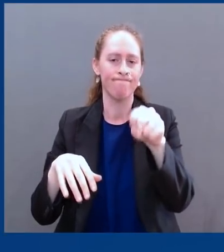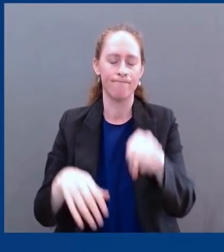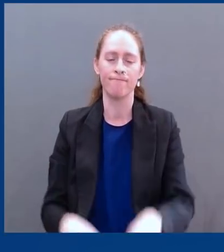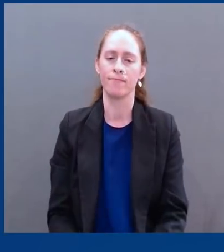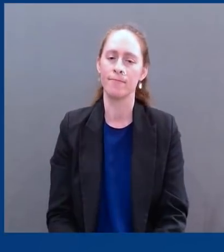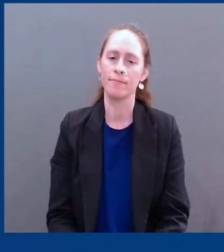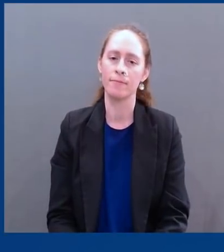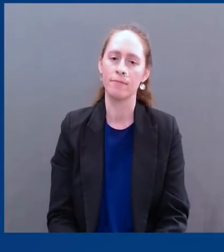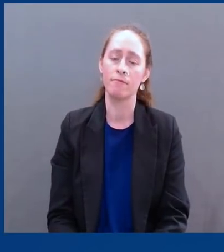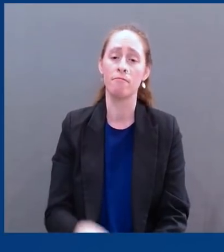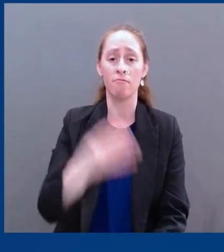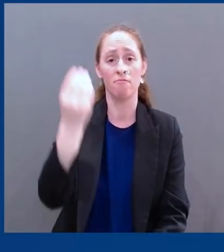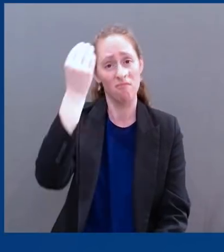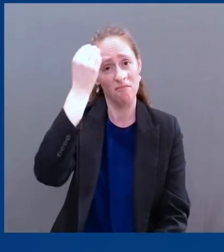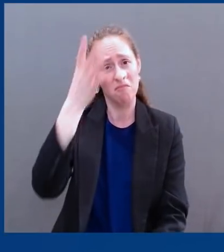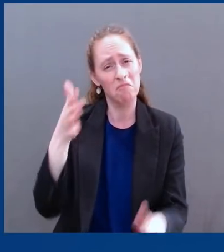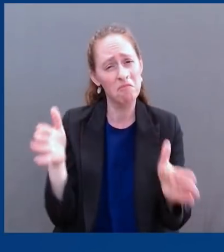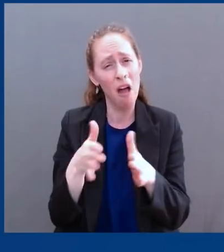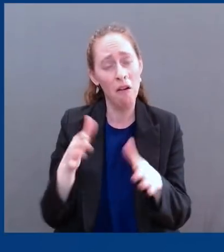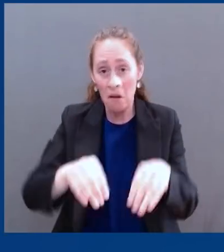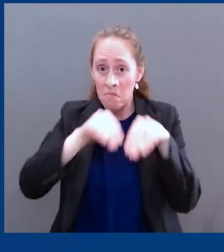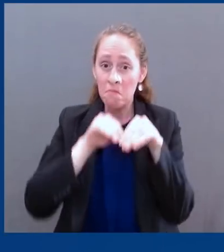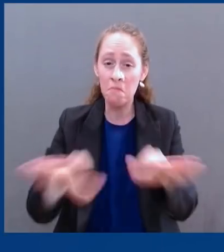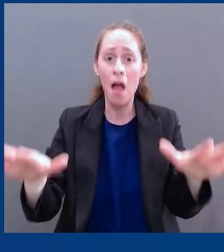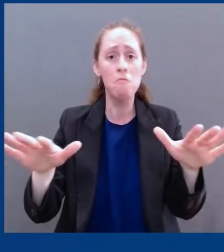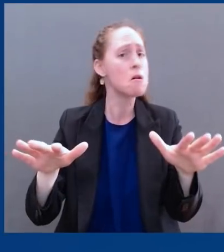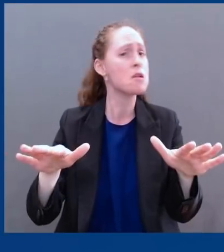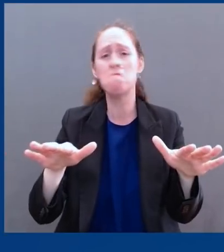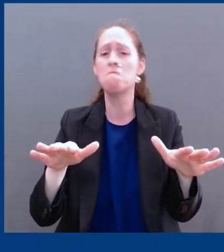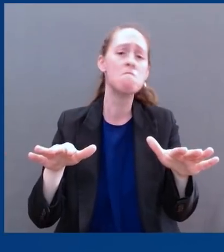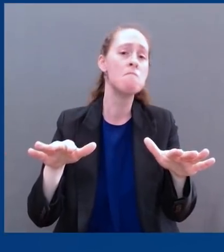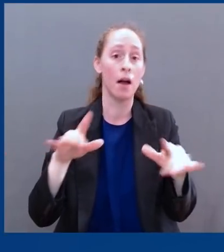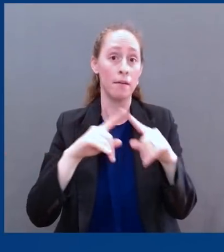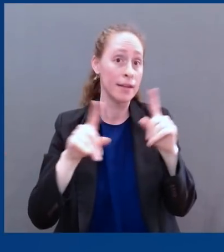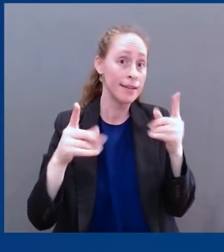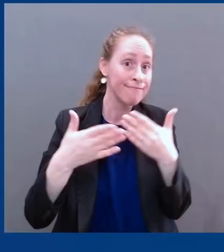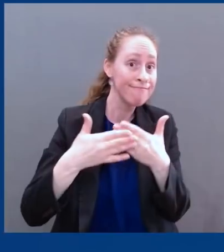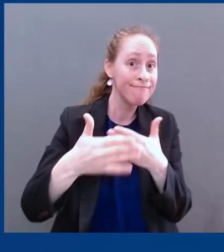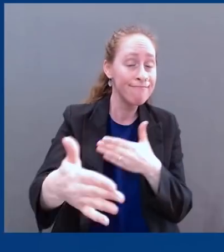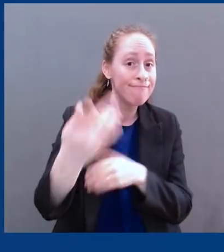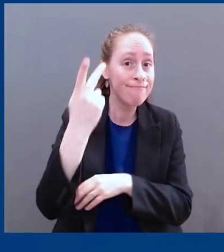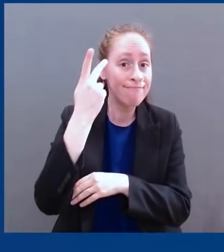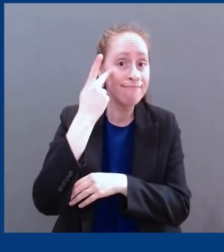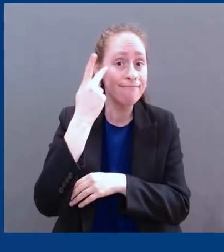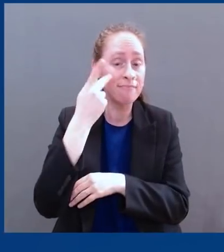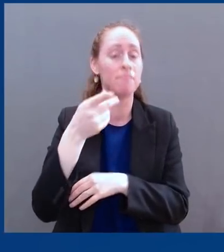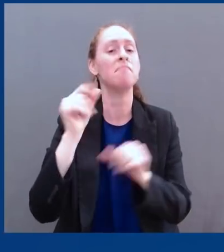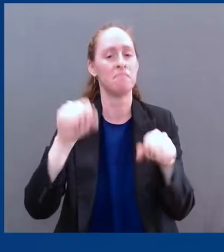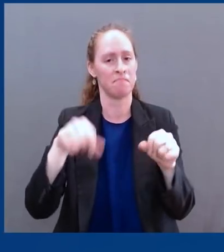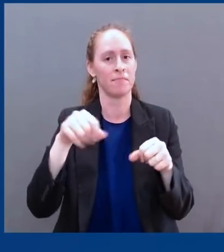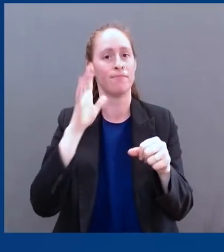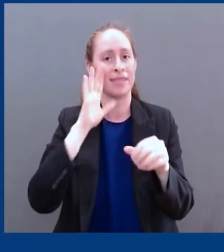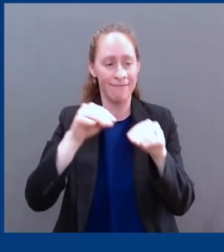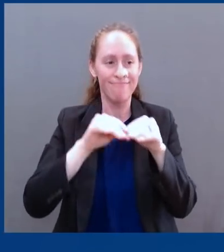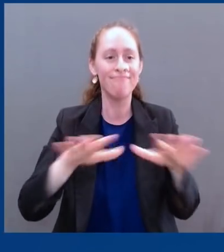but we do anticipate over the weeks that we may see it become the predominant variant here as it has already in in the Northeast.